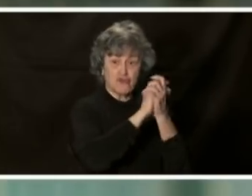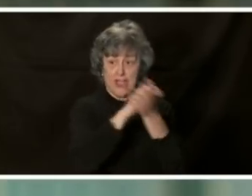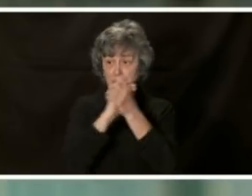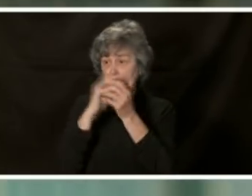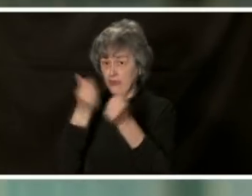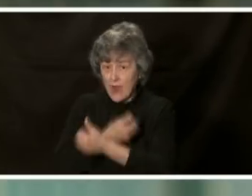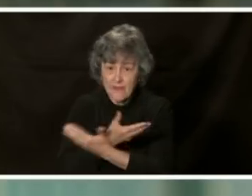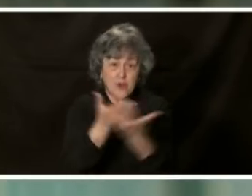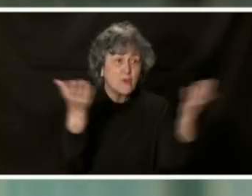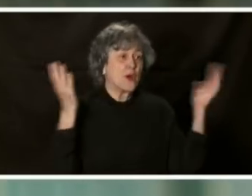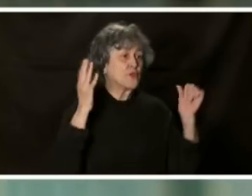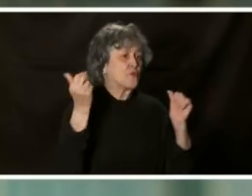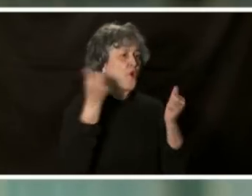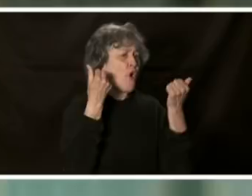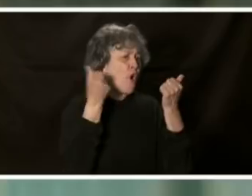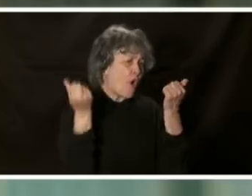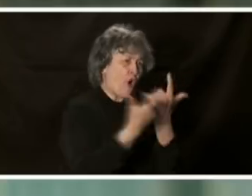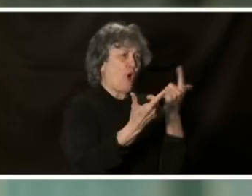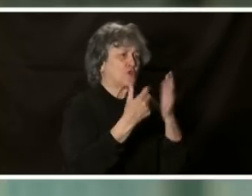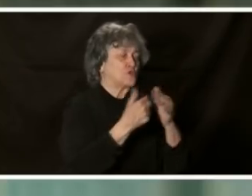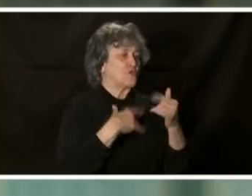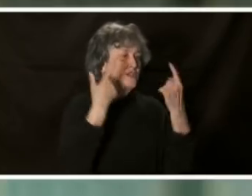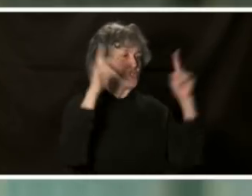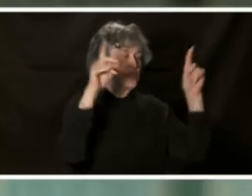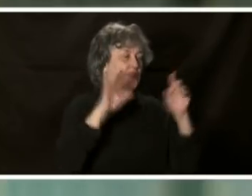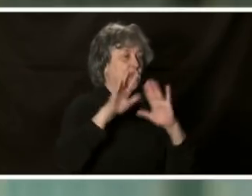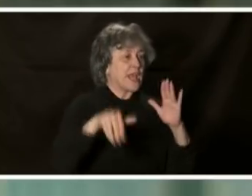FOR ALL YOU HAVE ACHIEVED AND ALL THAT YOU WILL ACHIEVE.